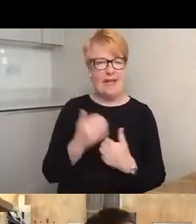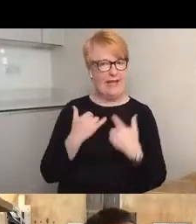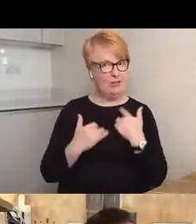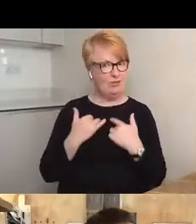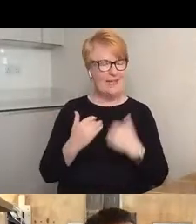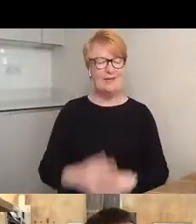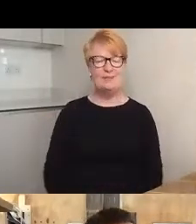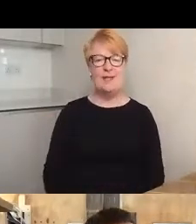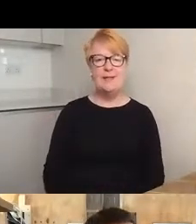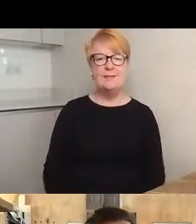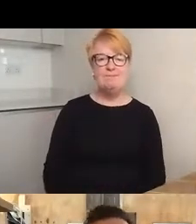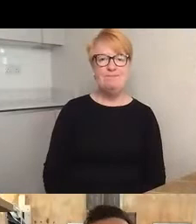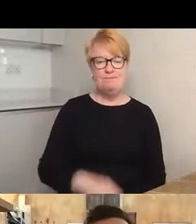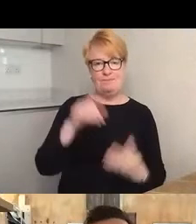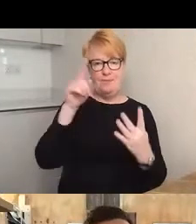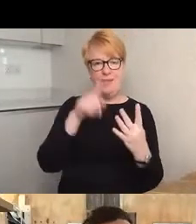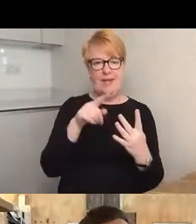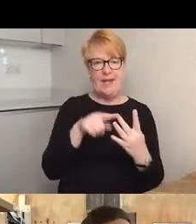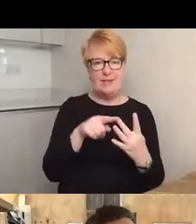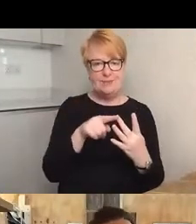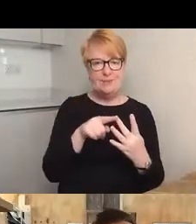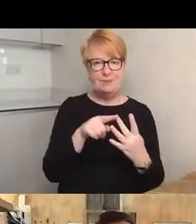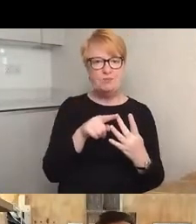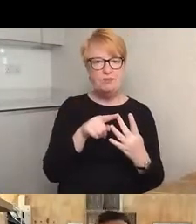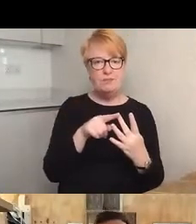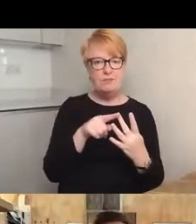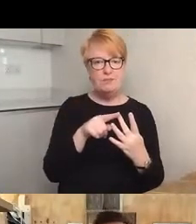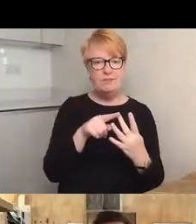The next one is what I'm calling artists as social entrepreneurs,